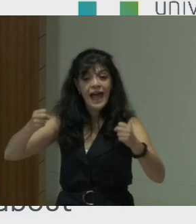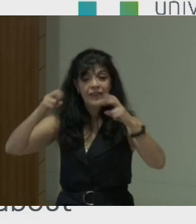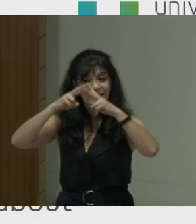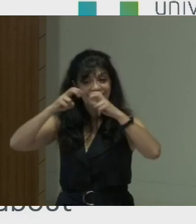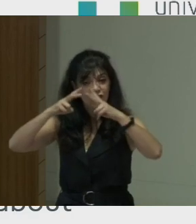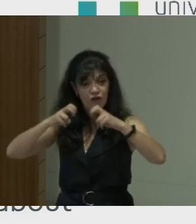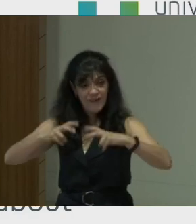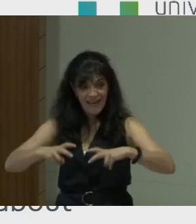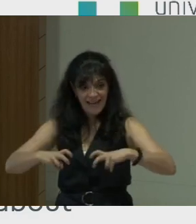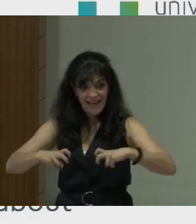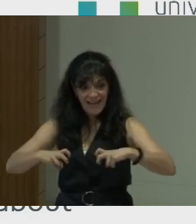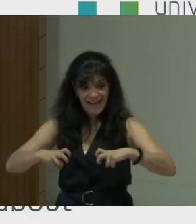survey they